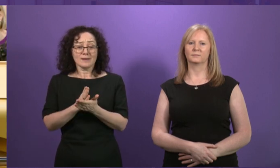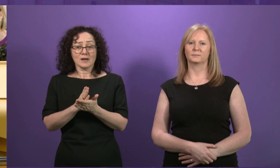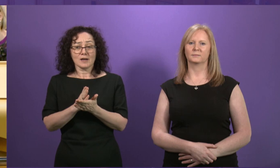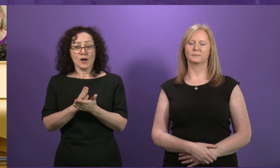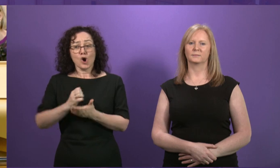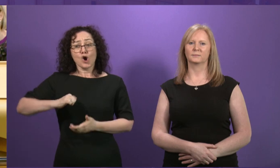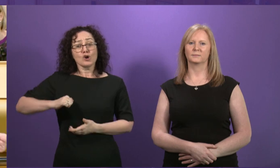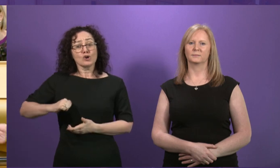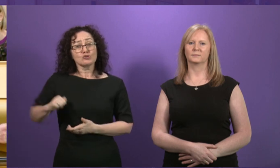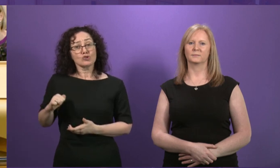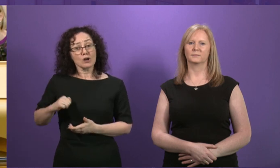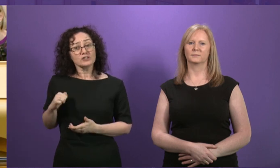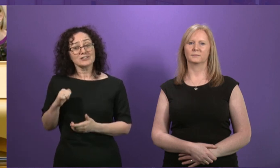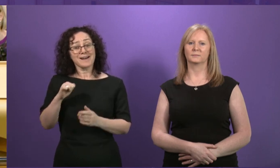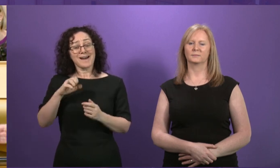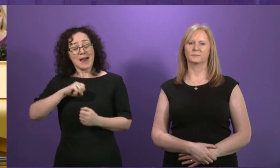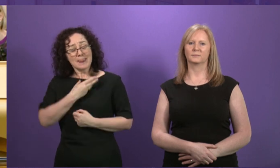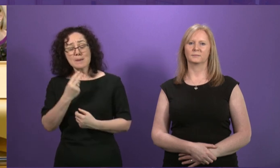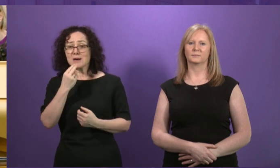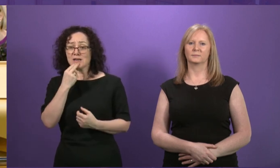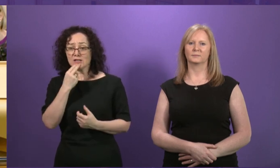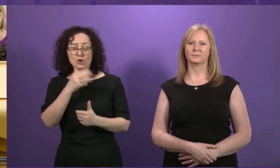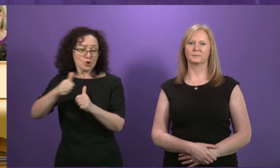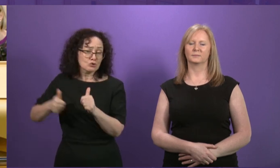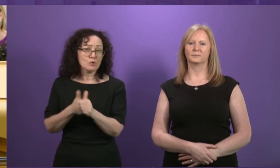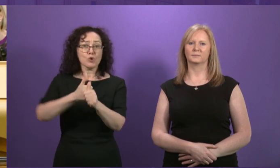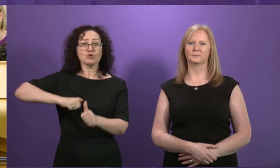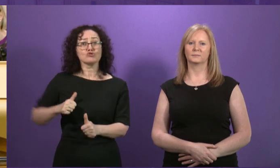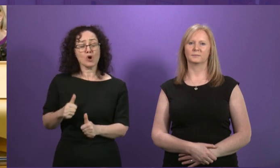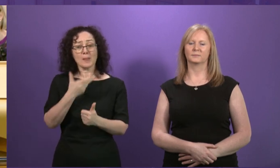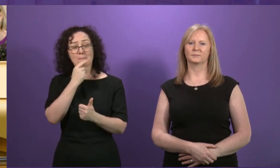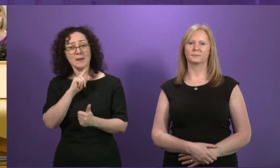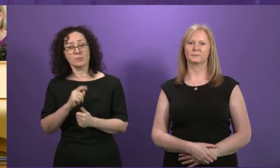Scotland instead of standing up for the continuation of Tory rule, the party will never recover